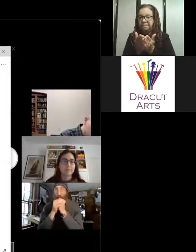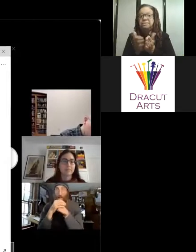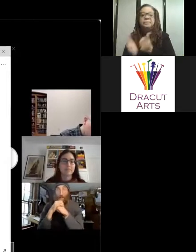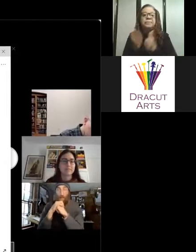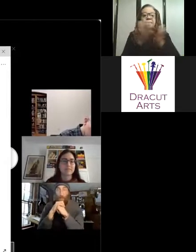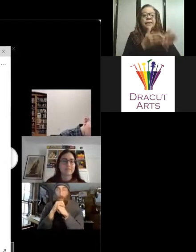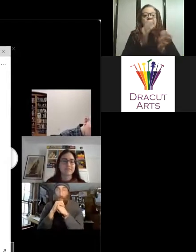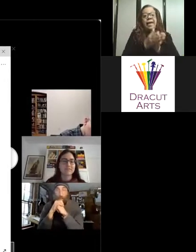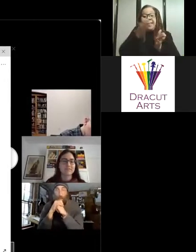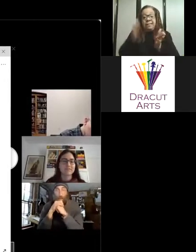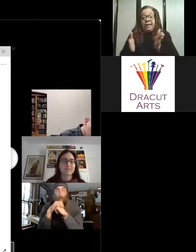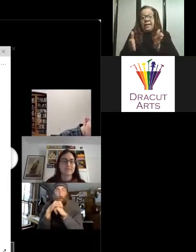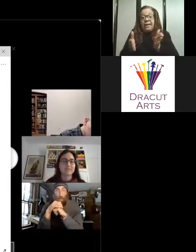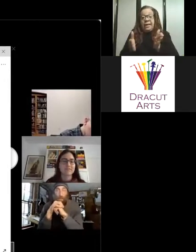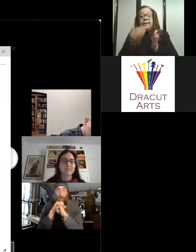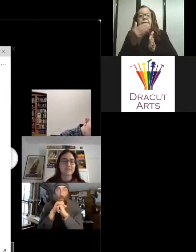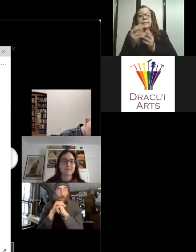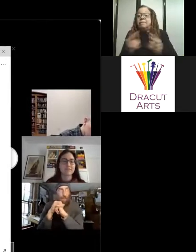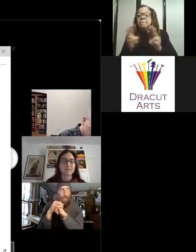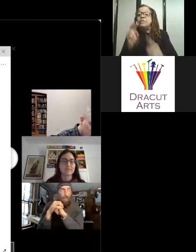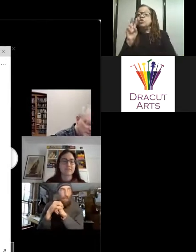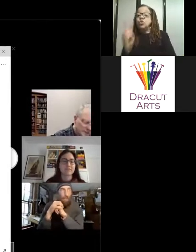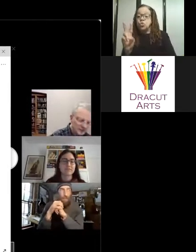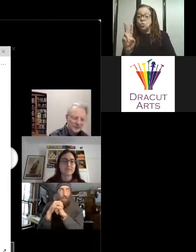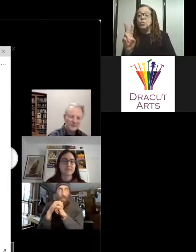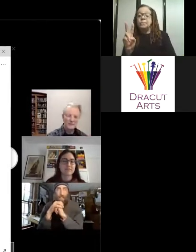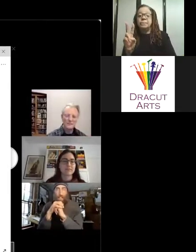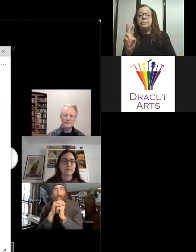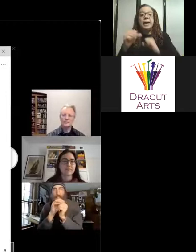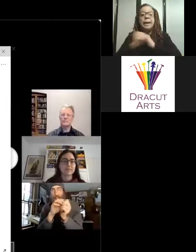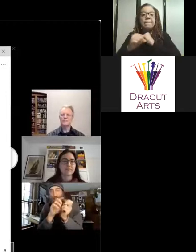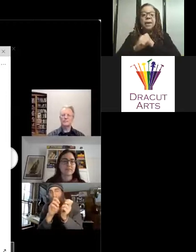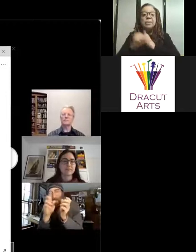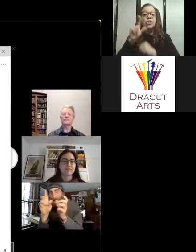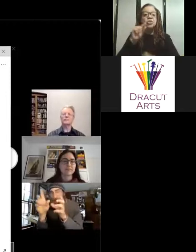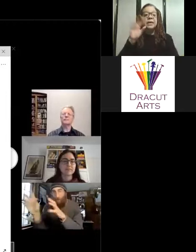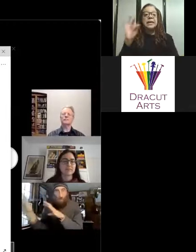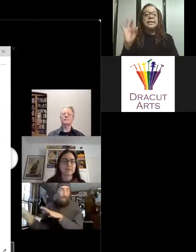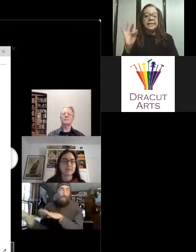And then Volume Two, um, which I published in 2019, that takes him through the